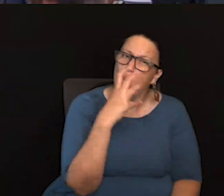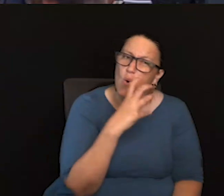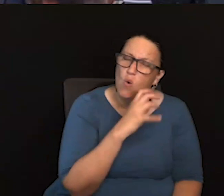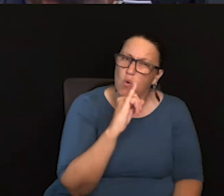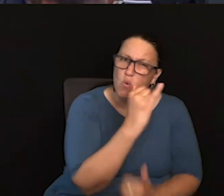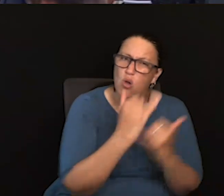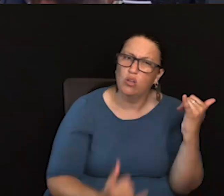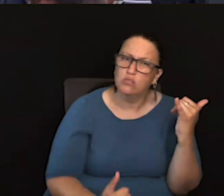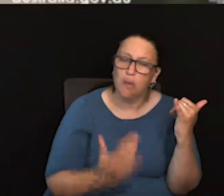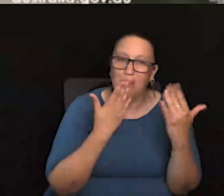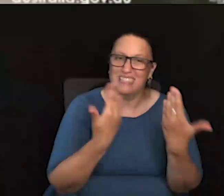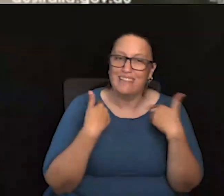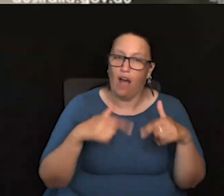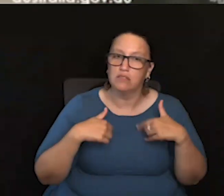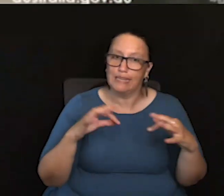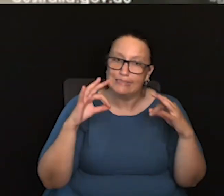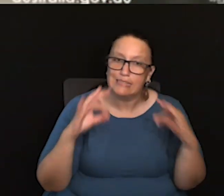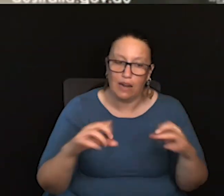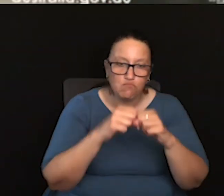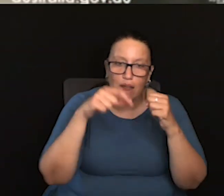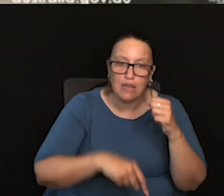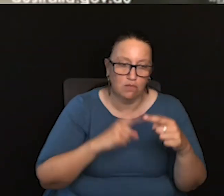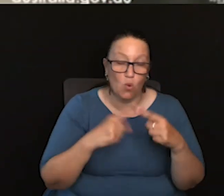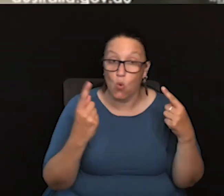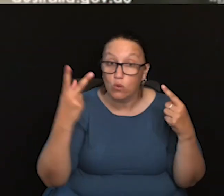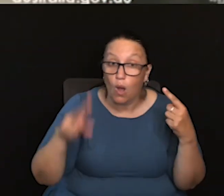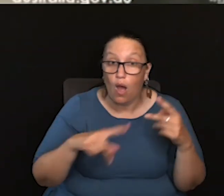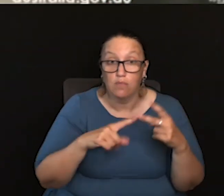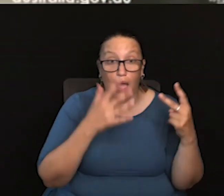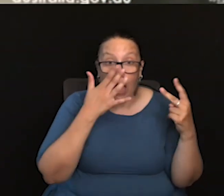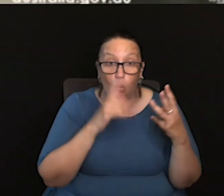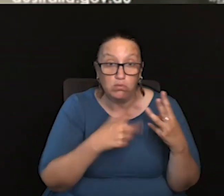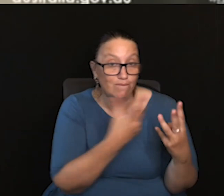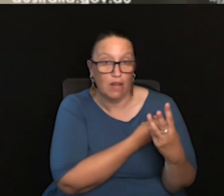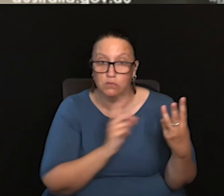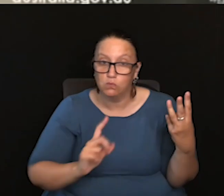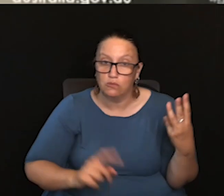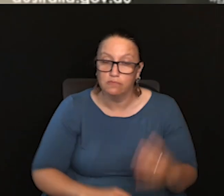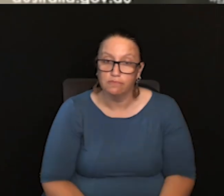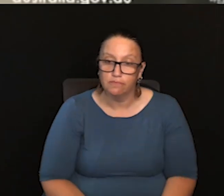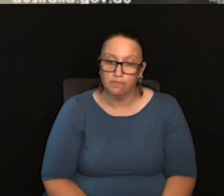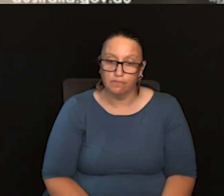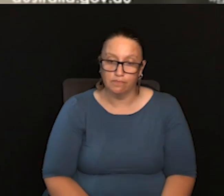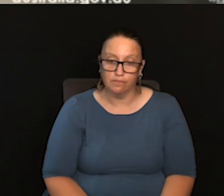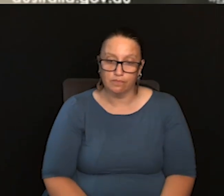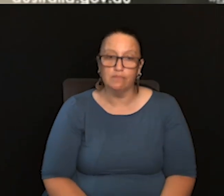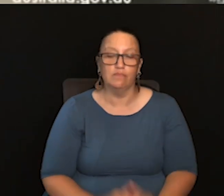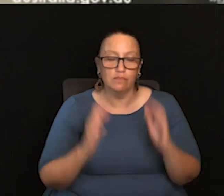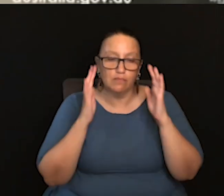Sure. Firstly, in terms of the Omicron wave which has struck the world.